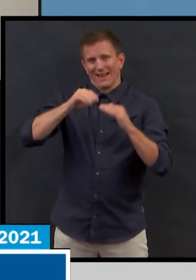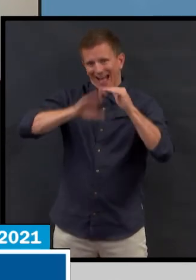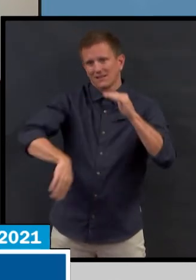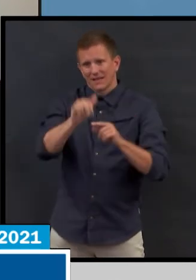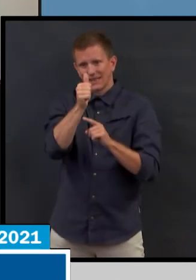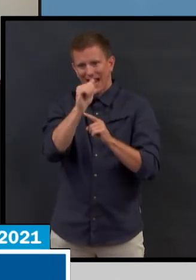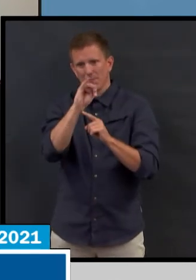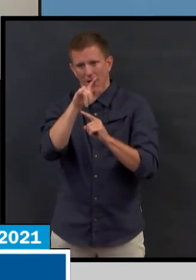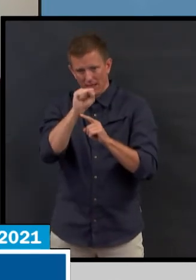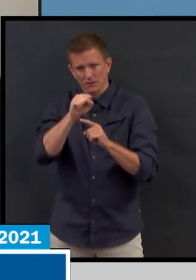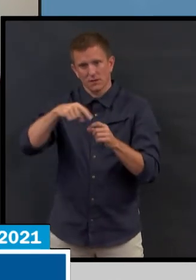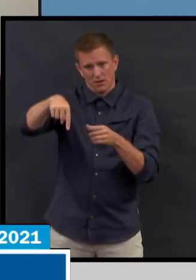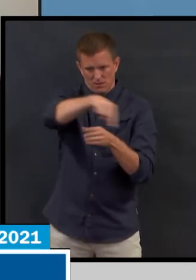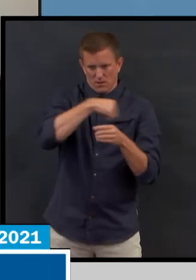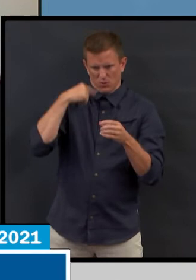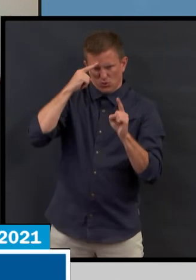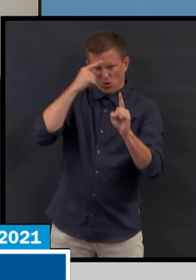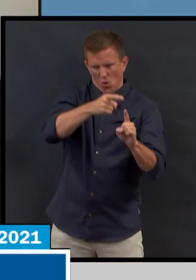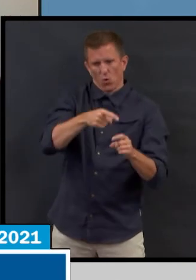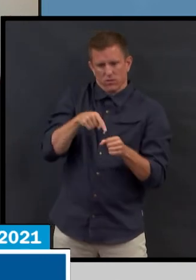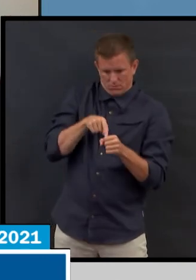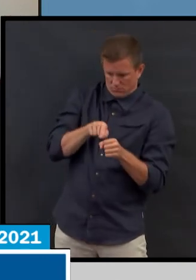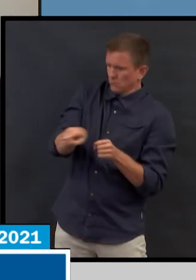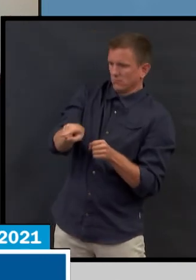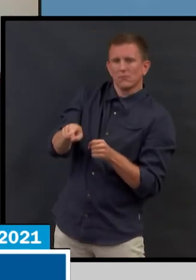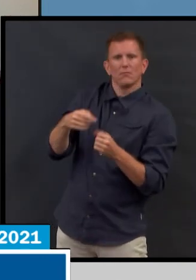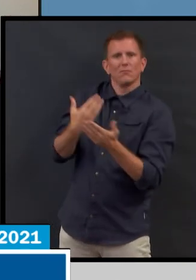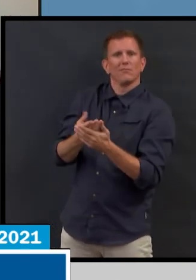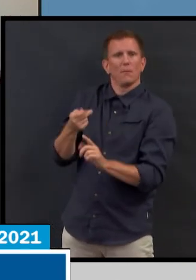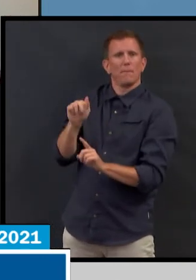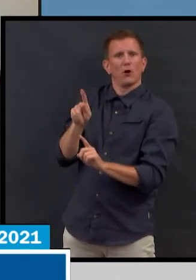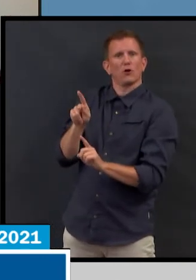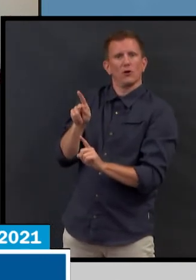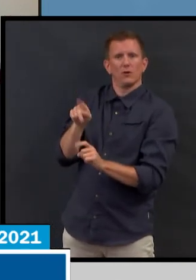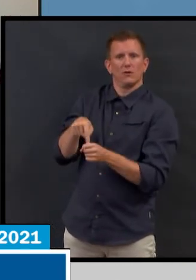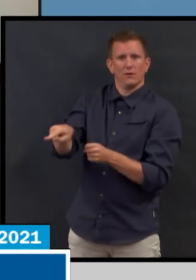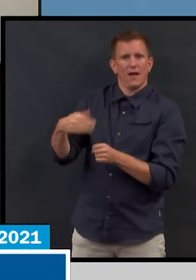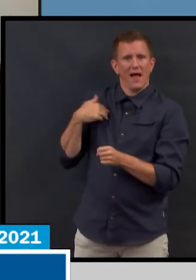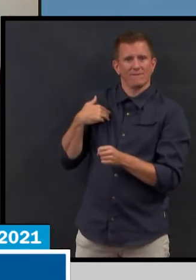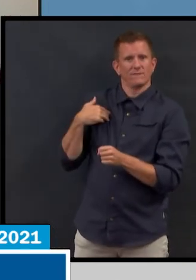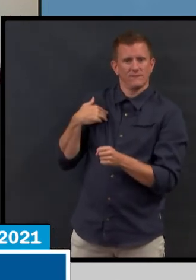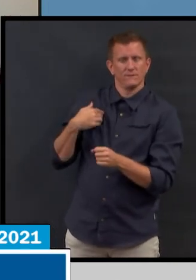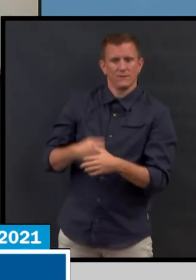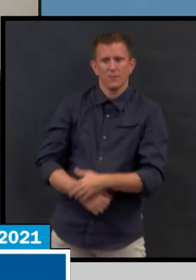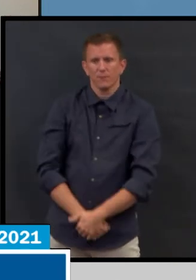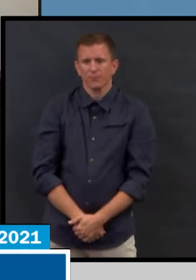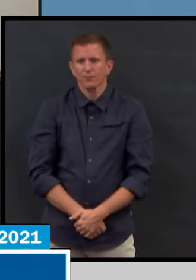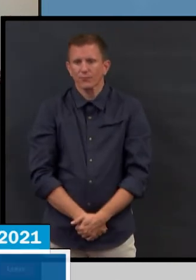sustainable and resilient park and recreation system so we're excited to move forward with